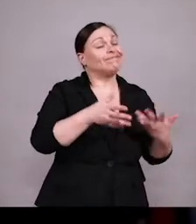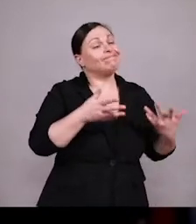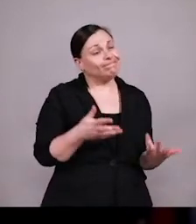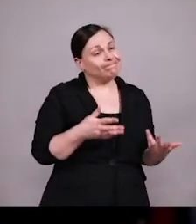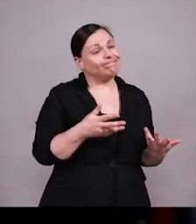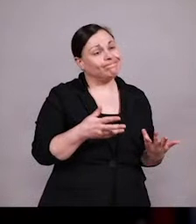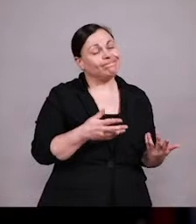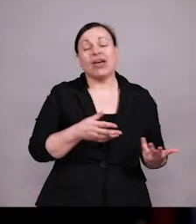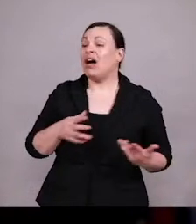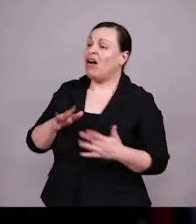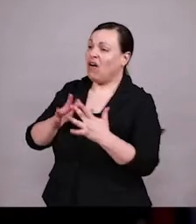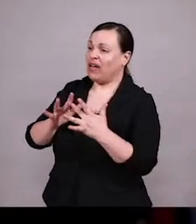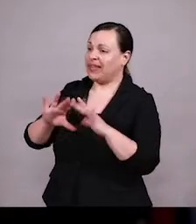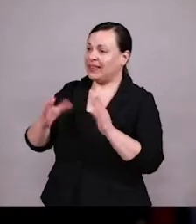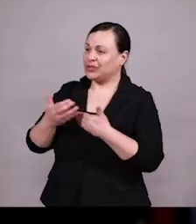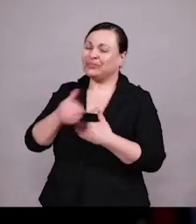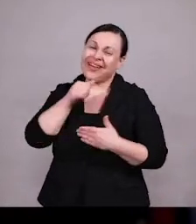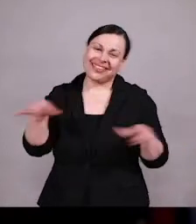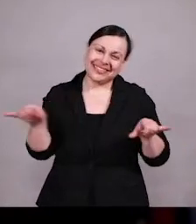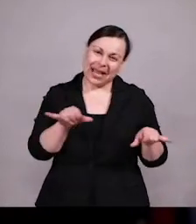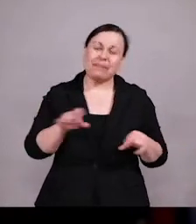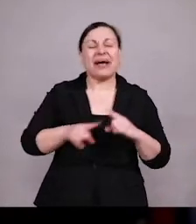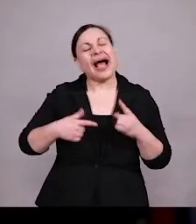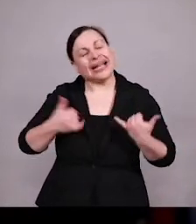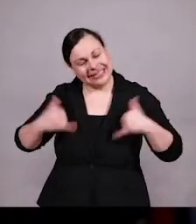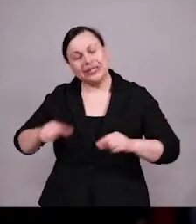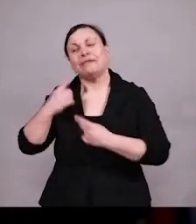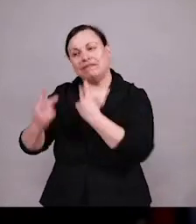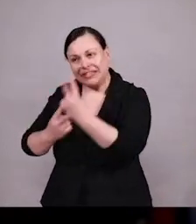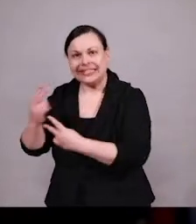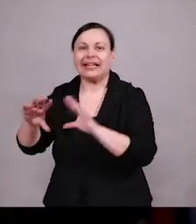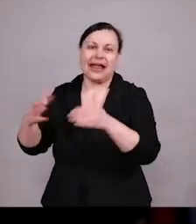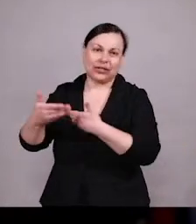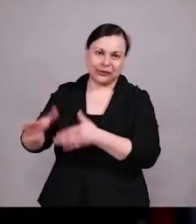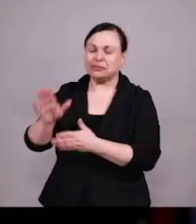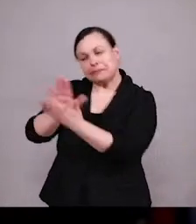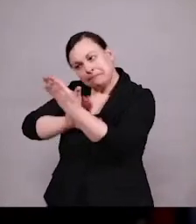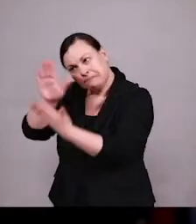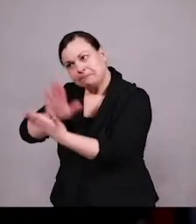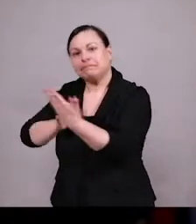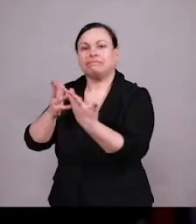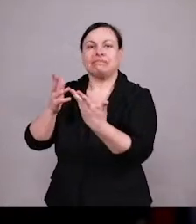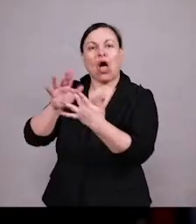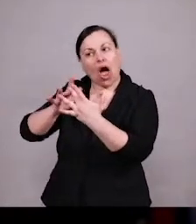online classrooms and holding meetings virtually and i've been savoring such moments when i can